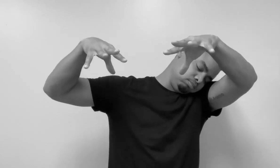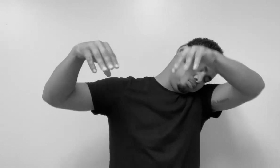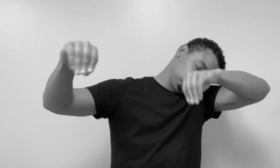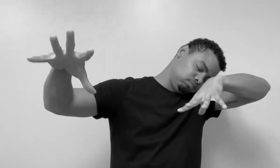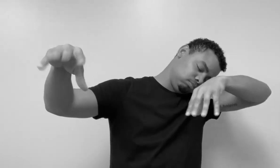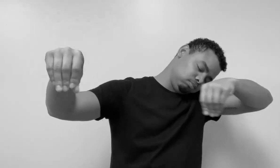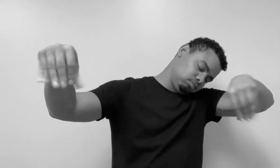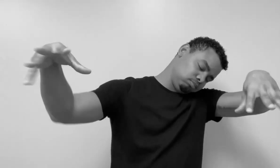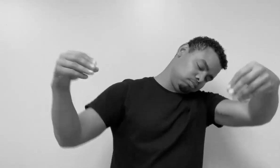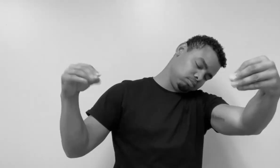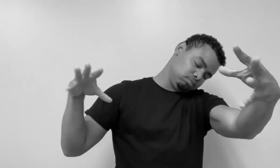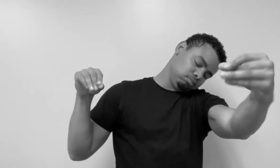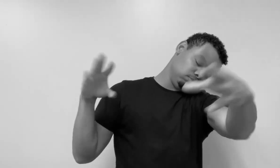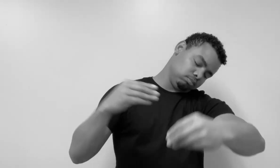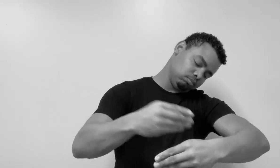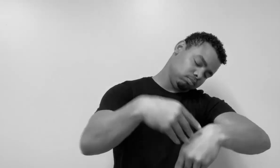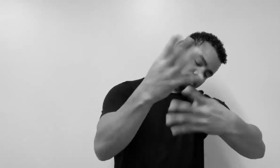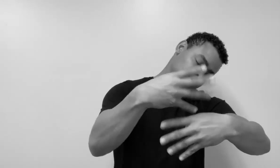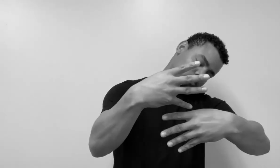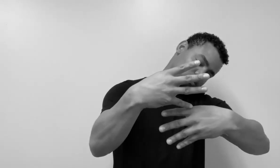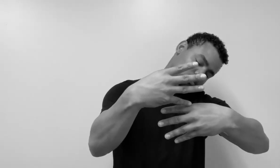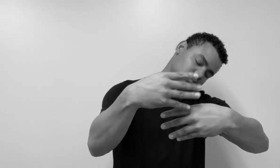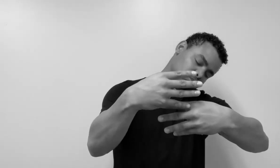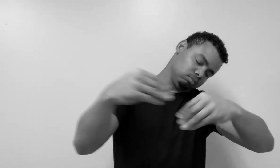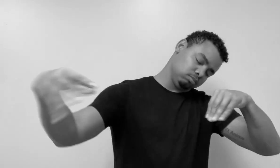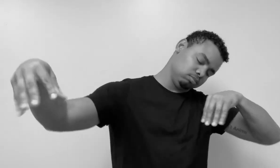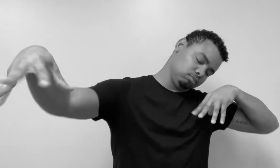Electrical power returns.